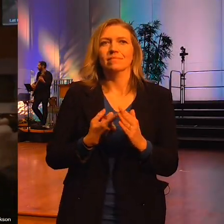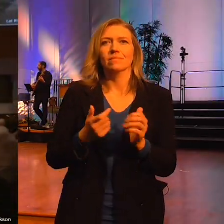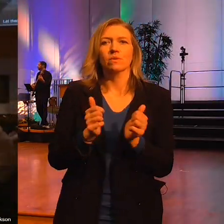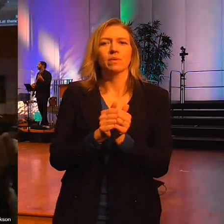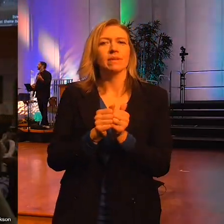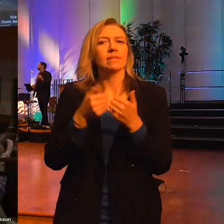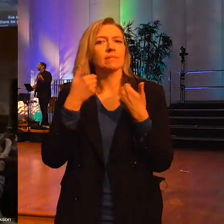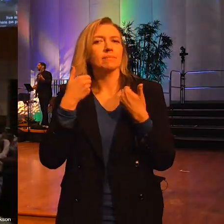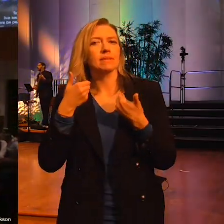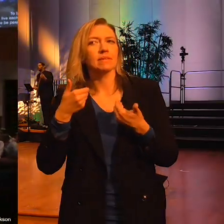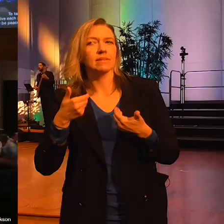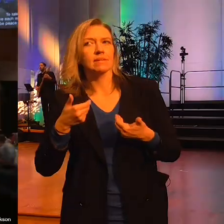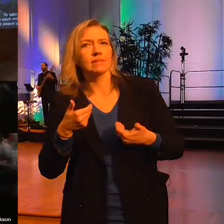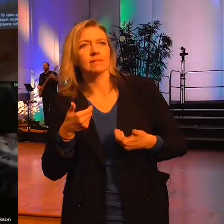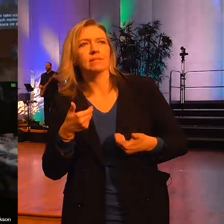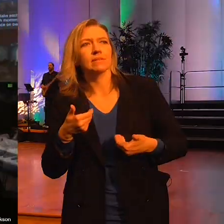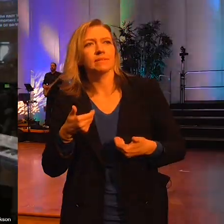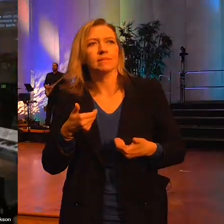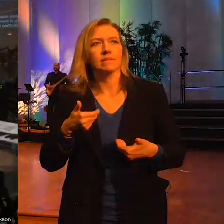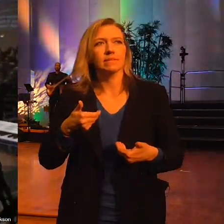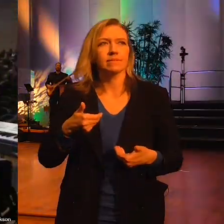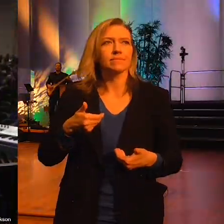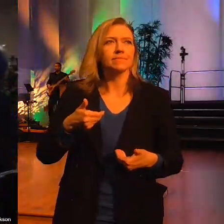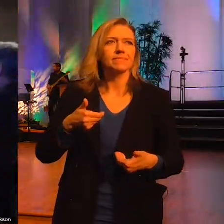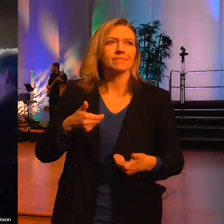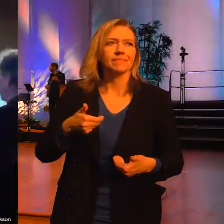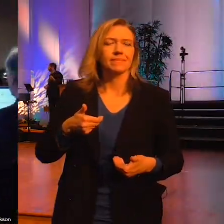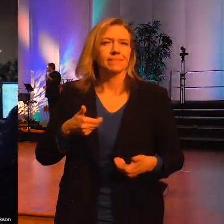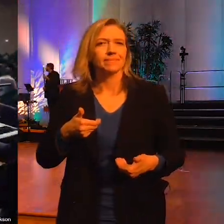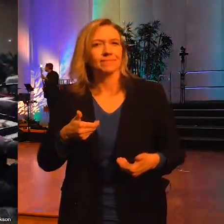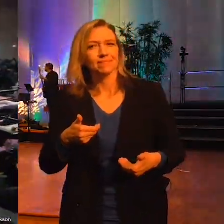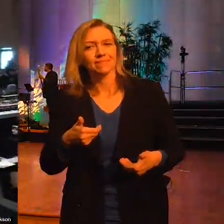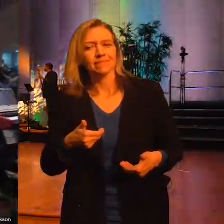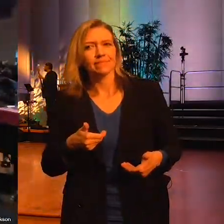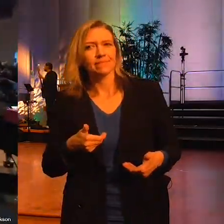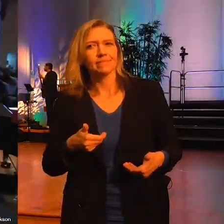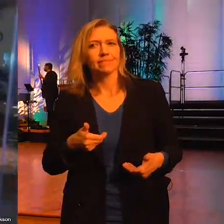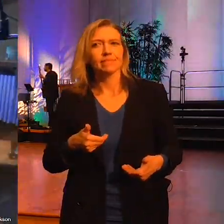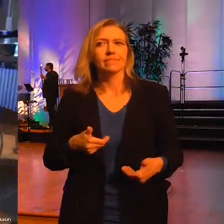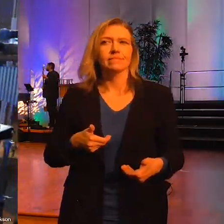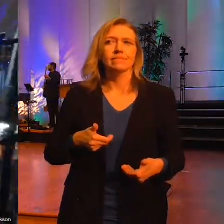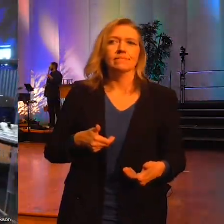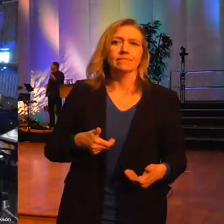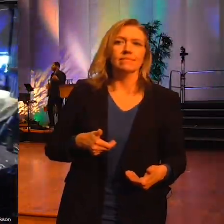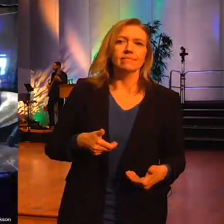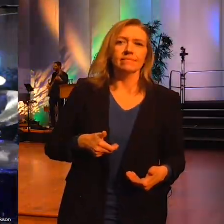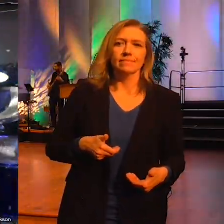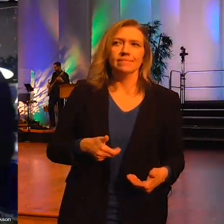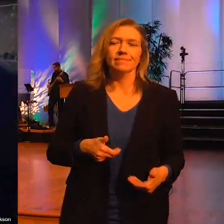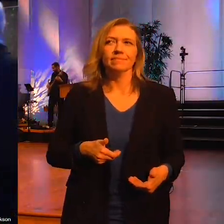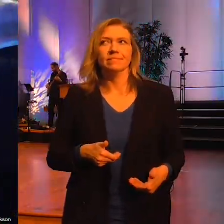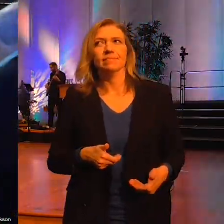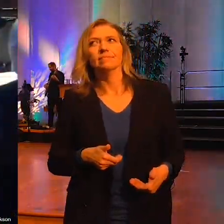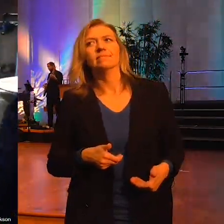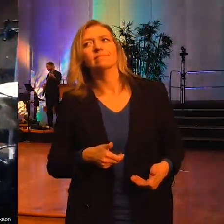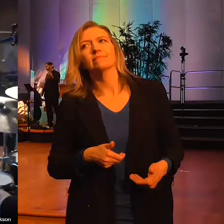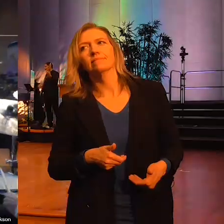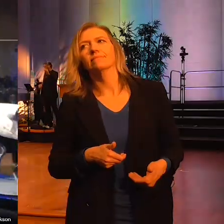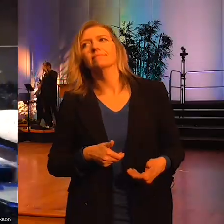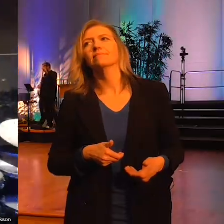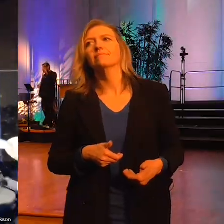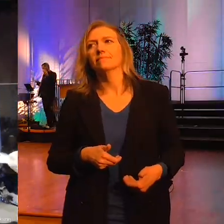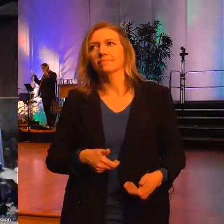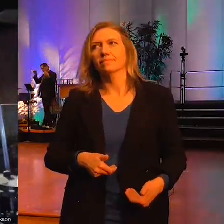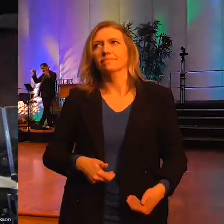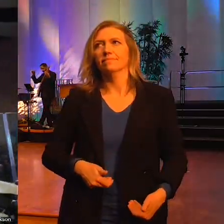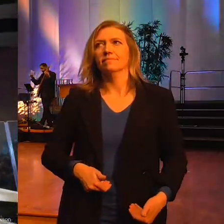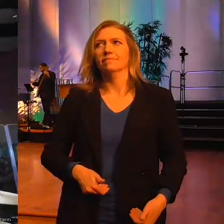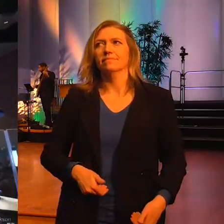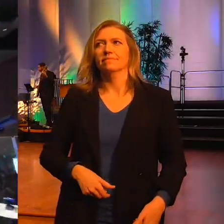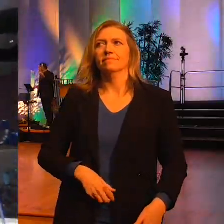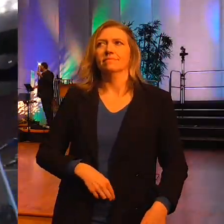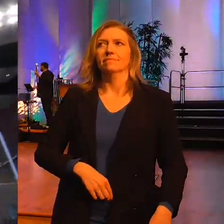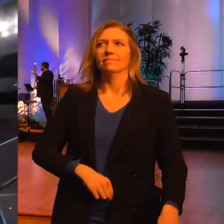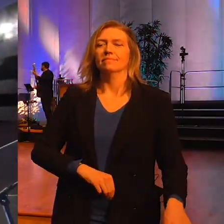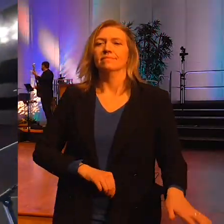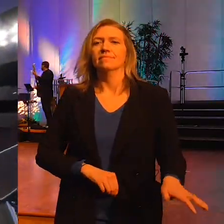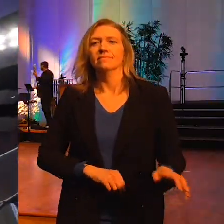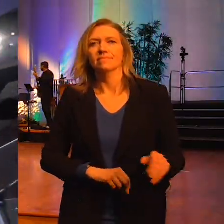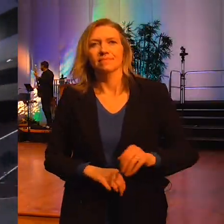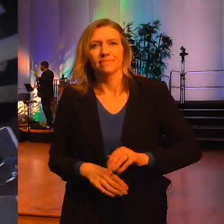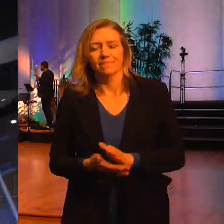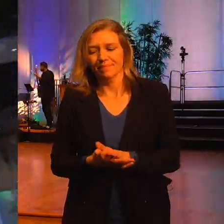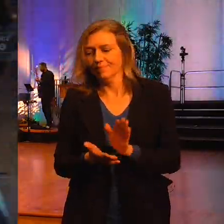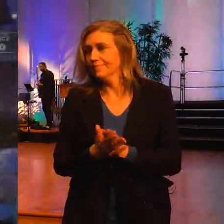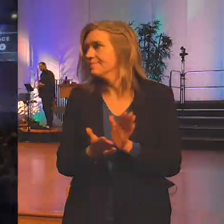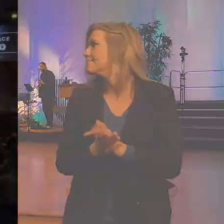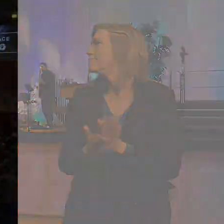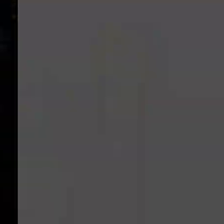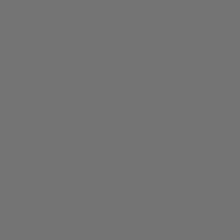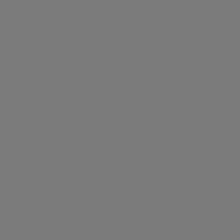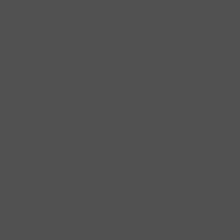with me